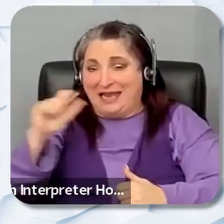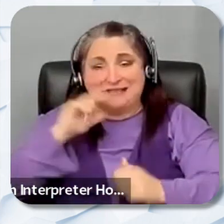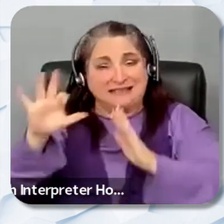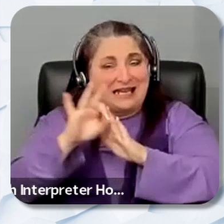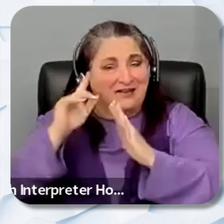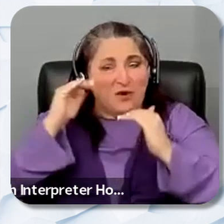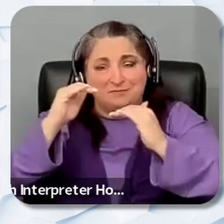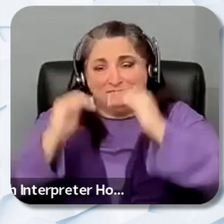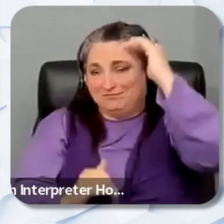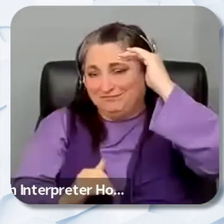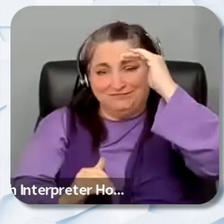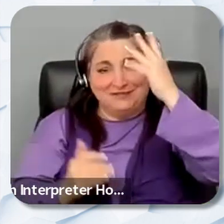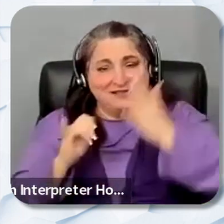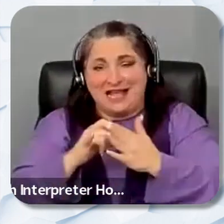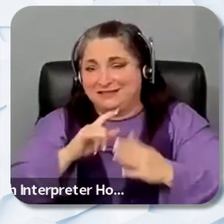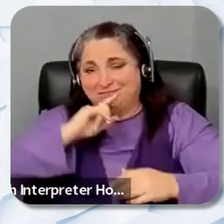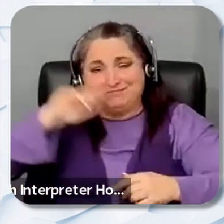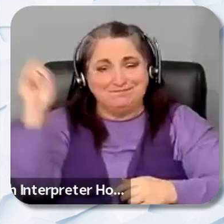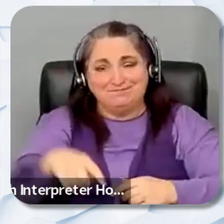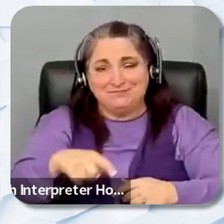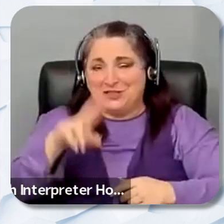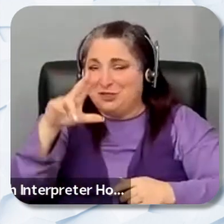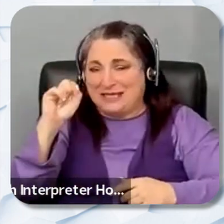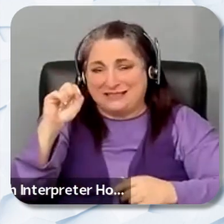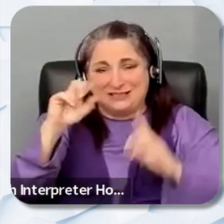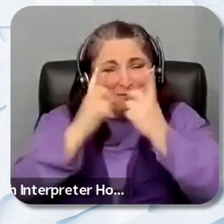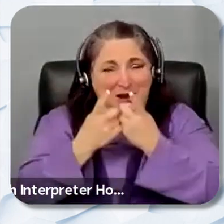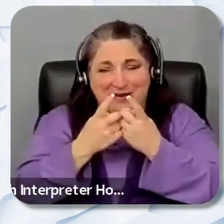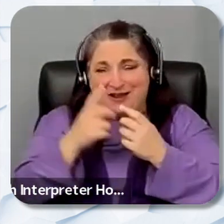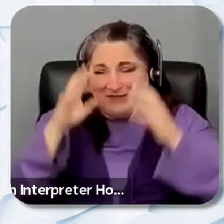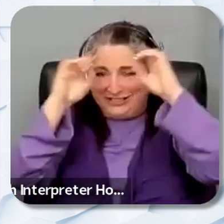That is dictated to us by the US Department of Education, and so smalls are part of that